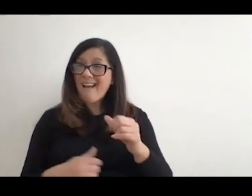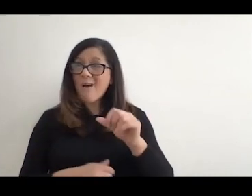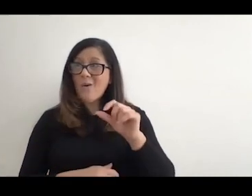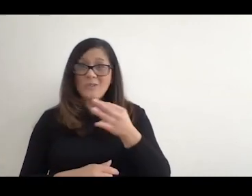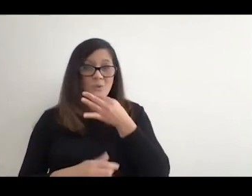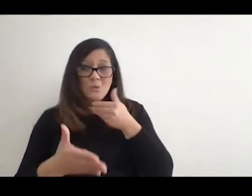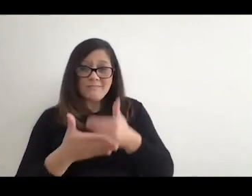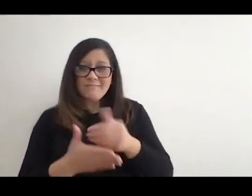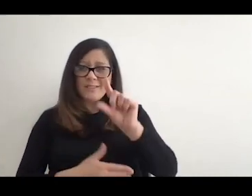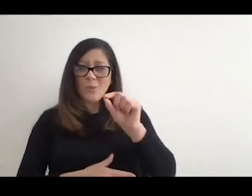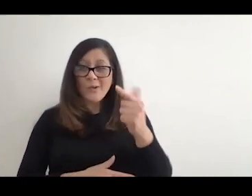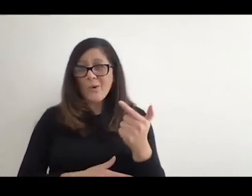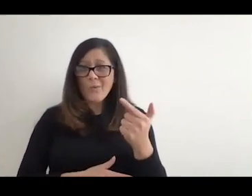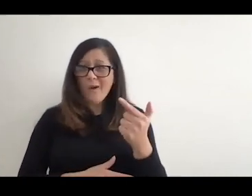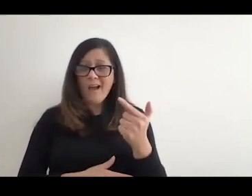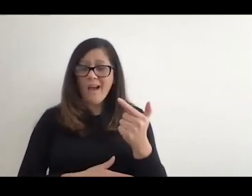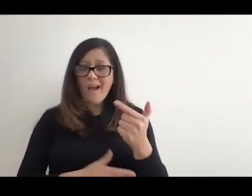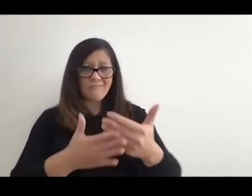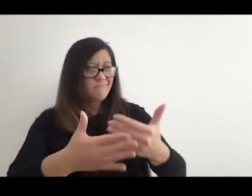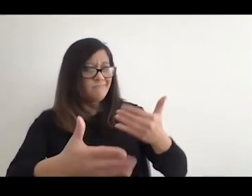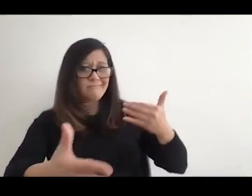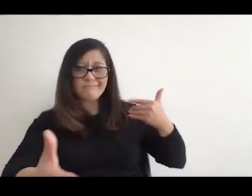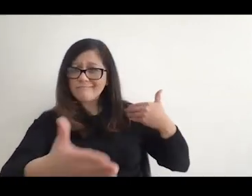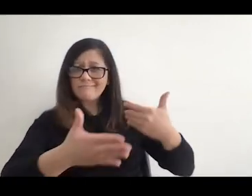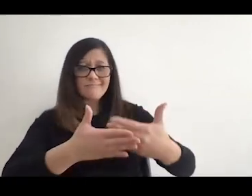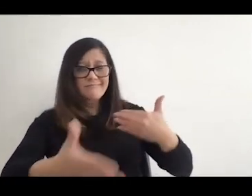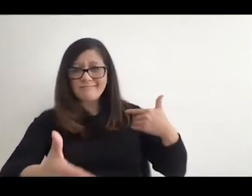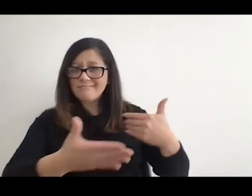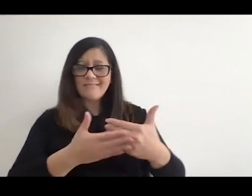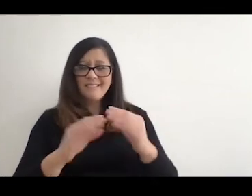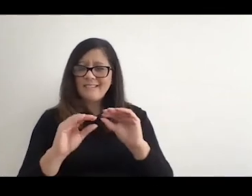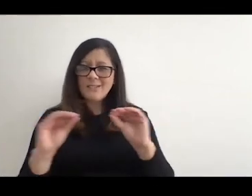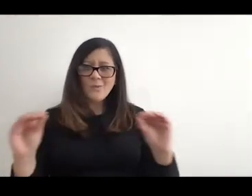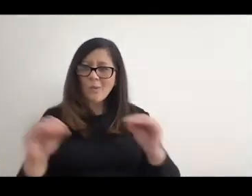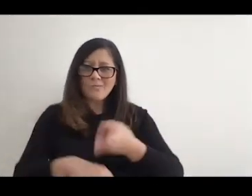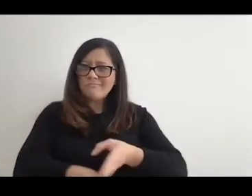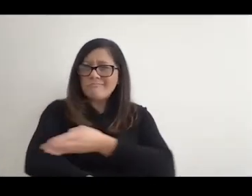substantive marketplace for people with disabilities it's because we